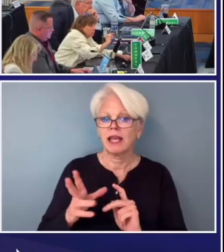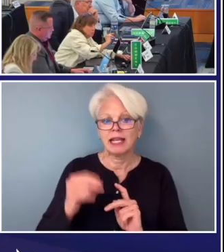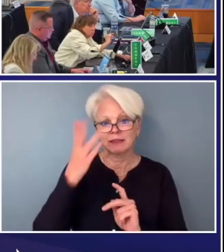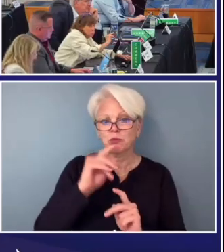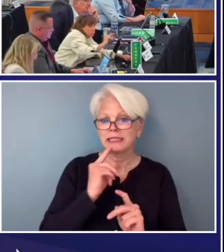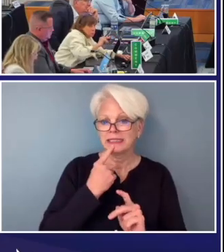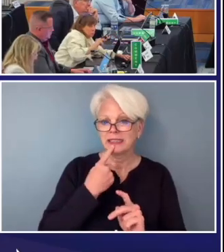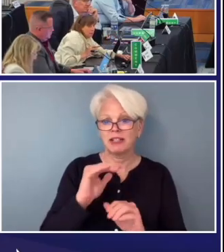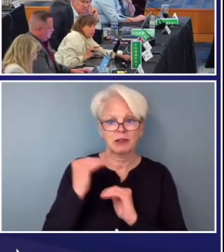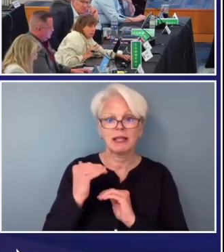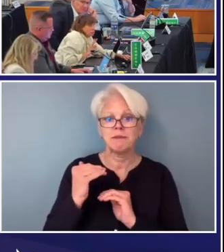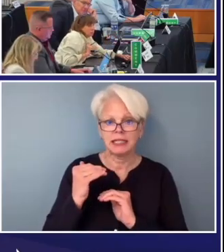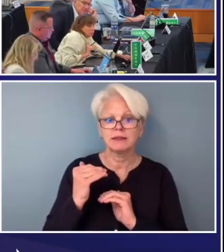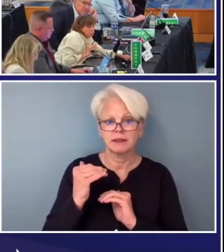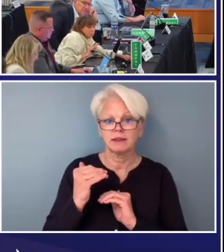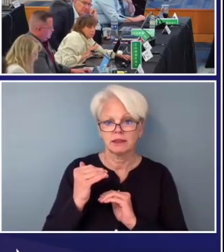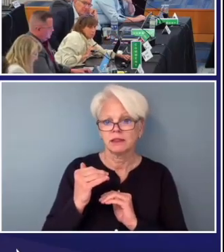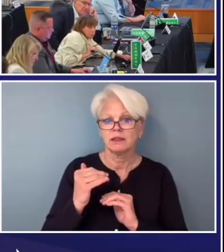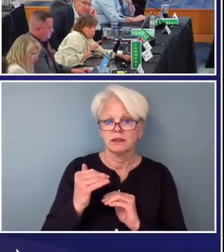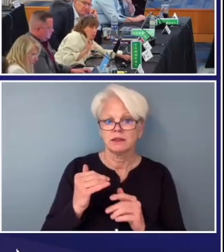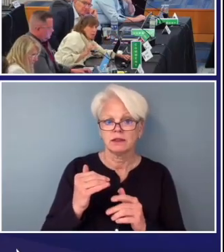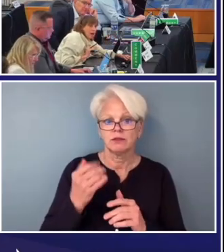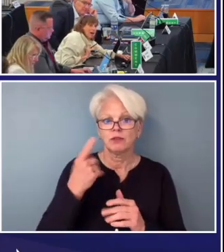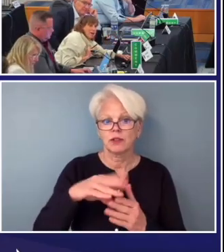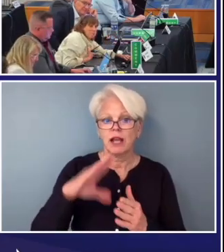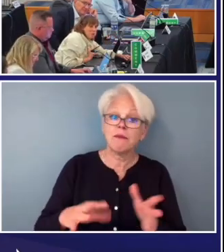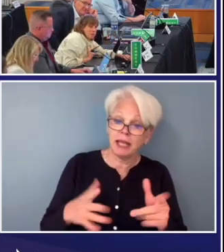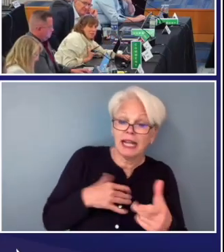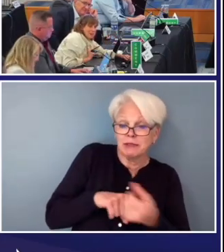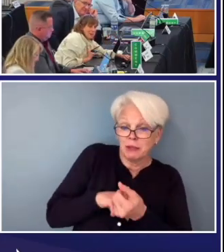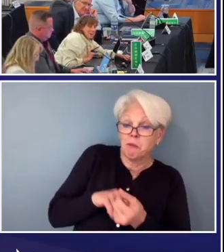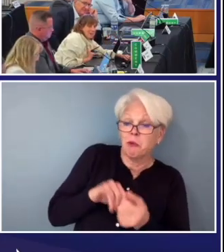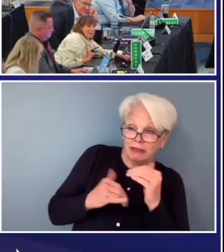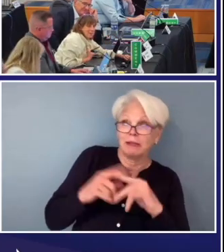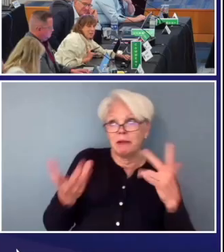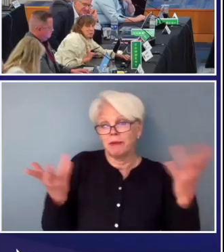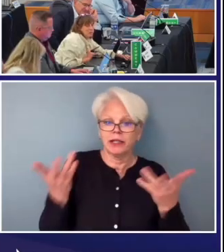coming, students way, which I kind of support. But, um, but I, uh, I just want a